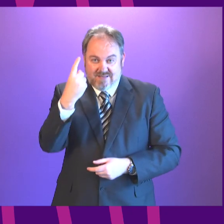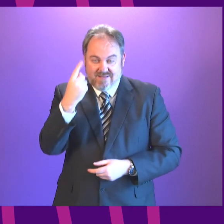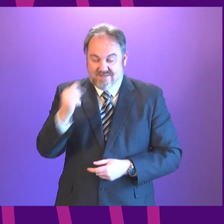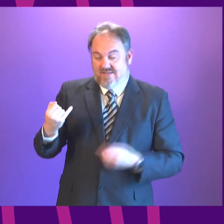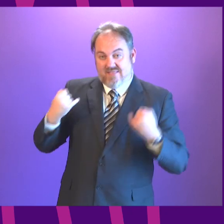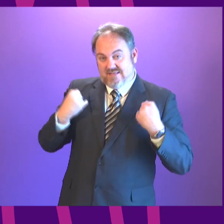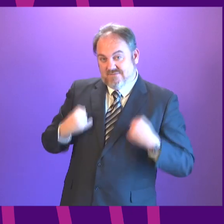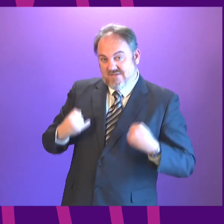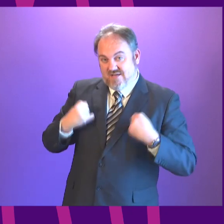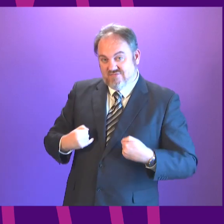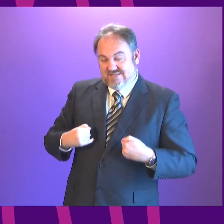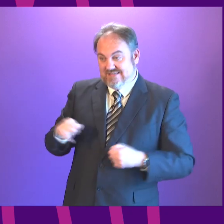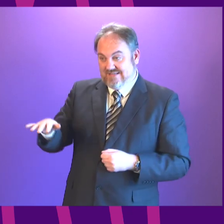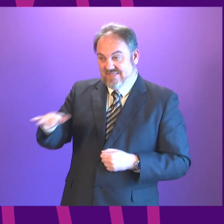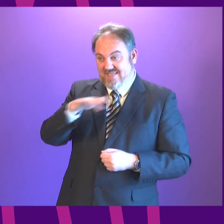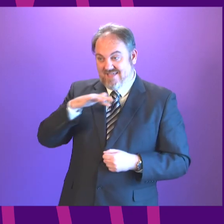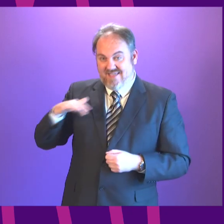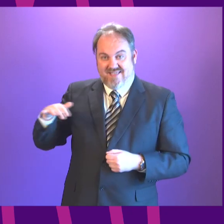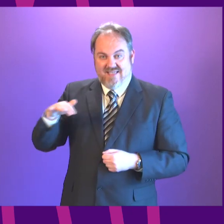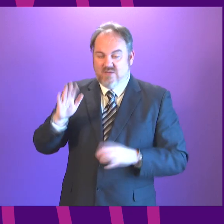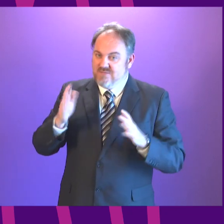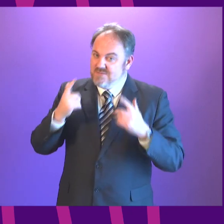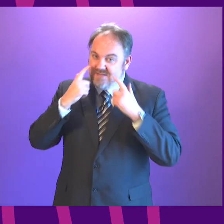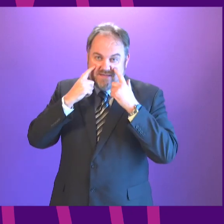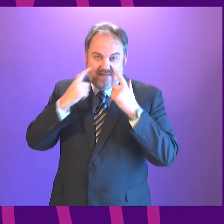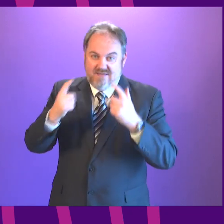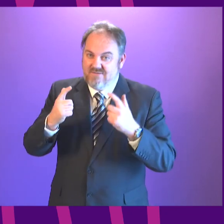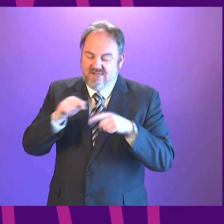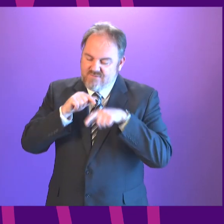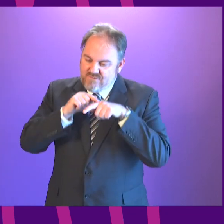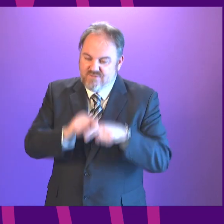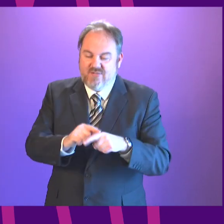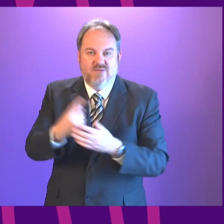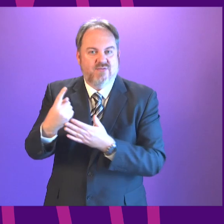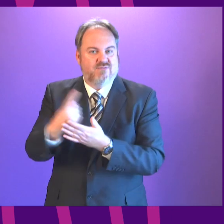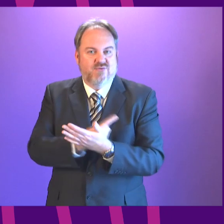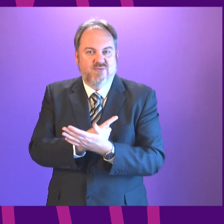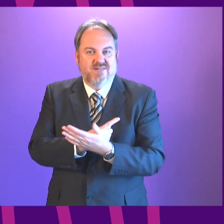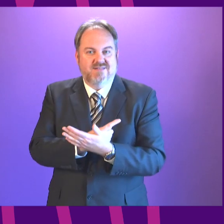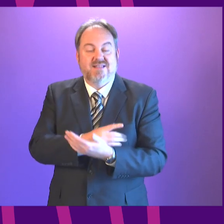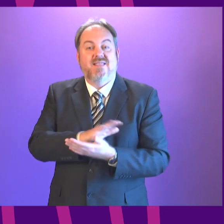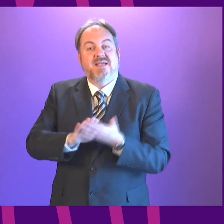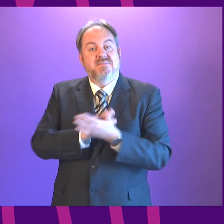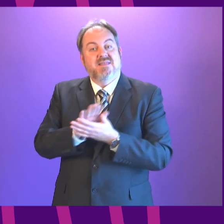strain of it—is with them, and to act in a way that will minimise the chances of spread.